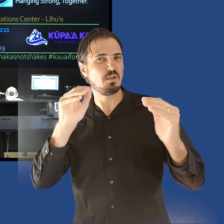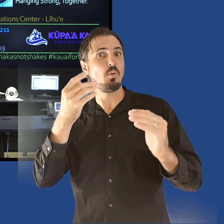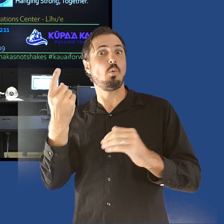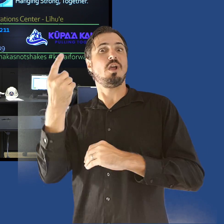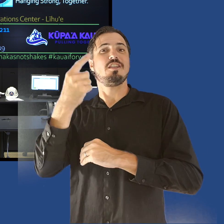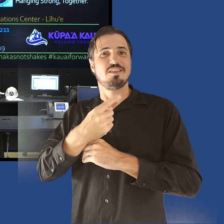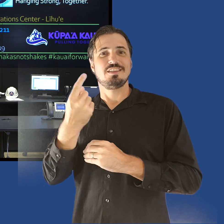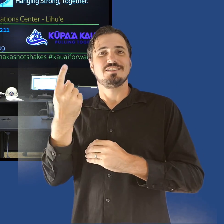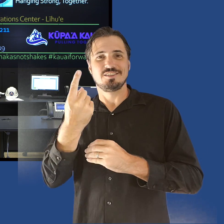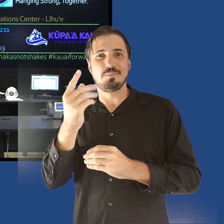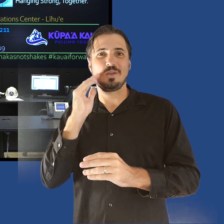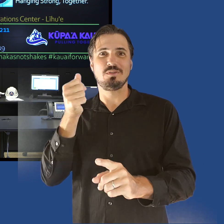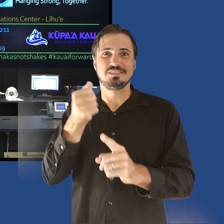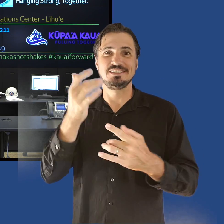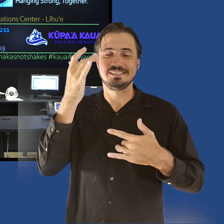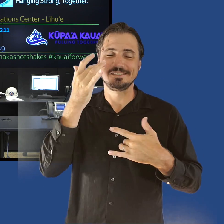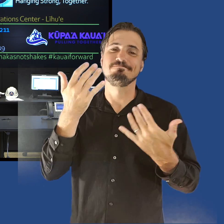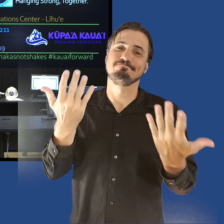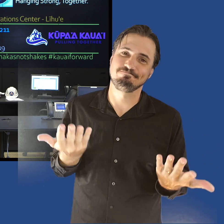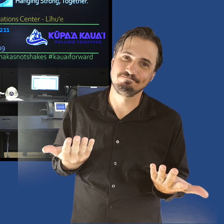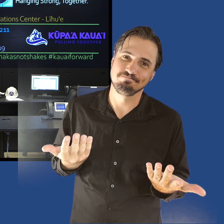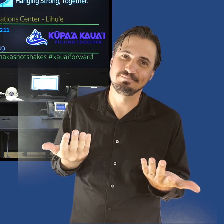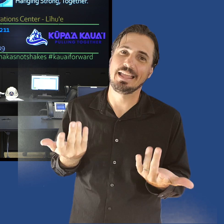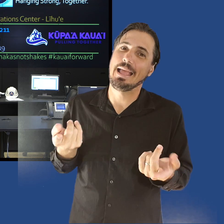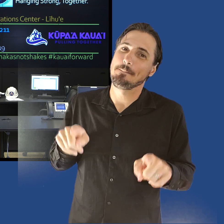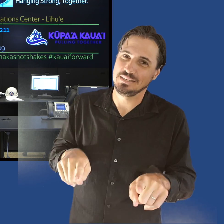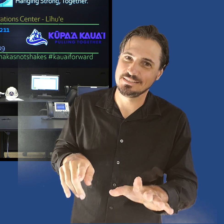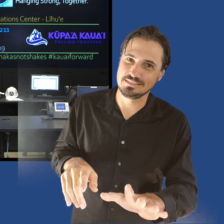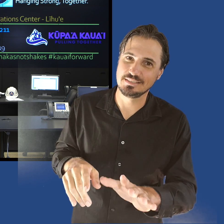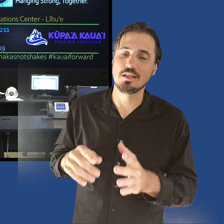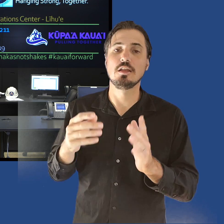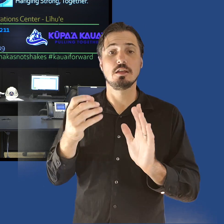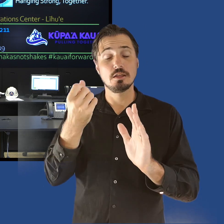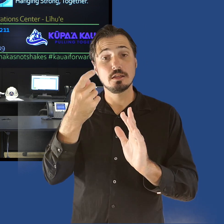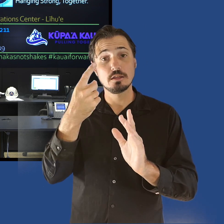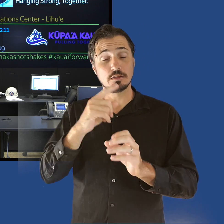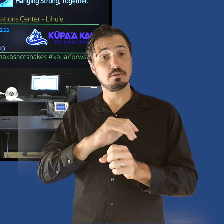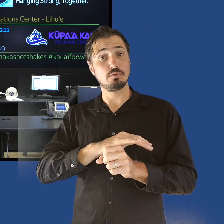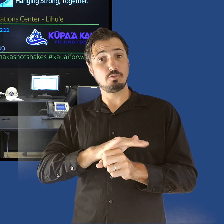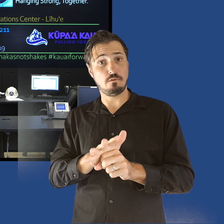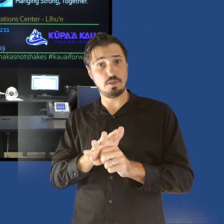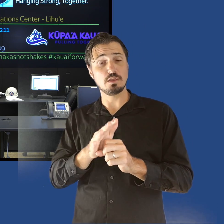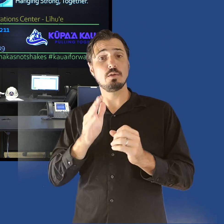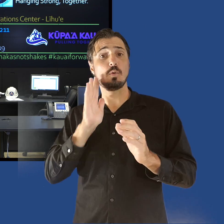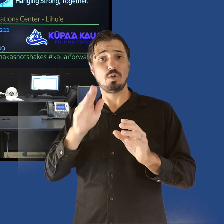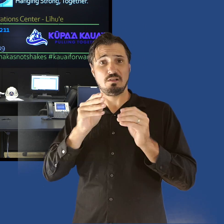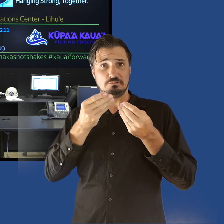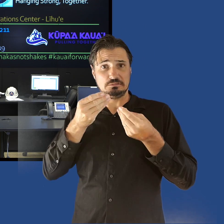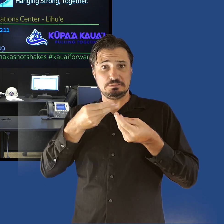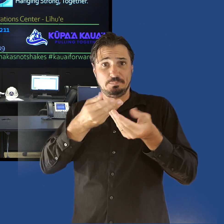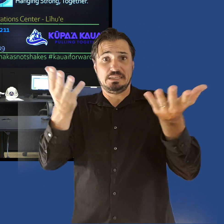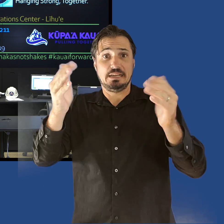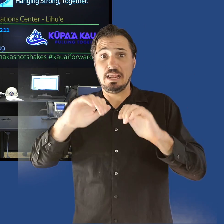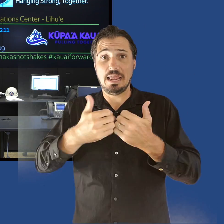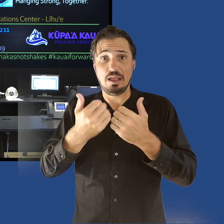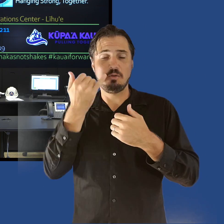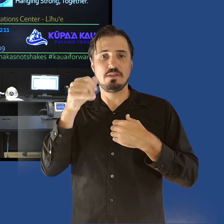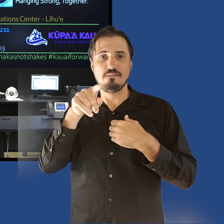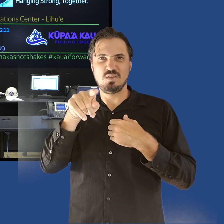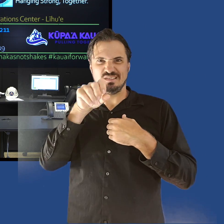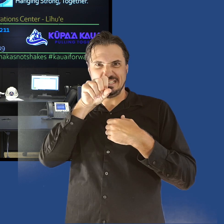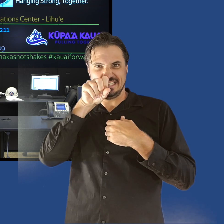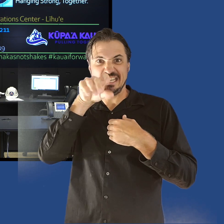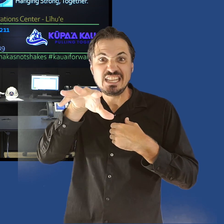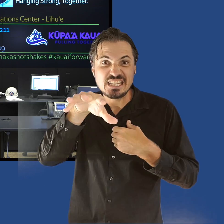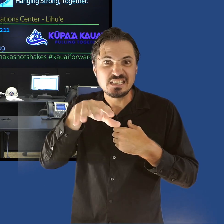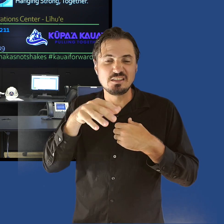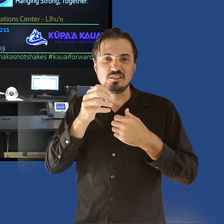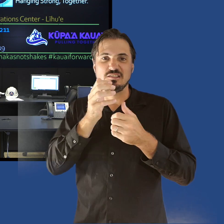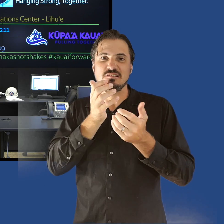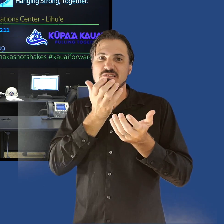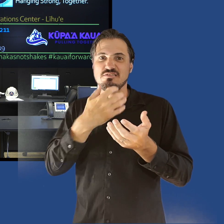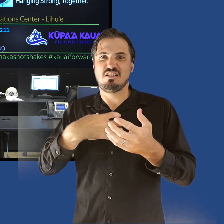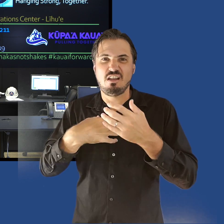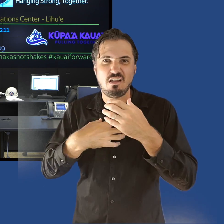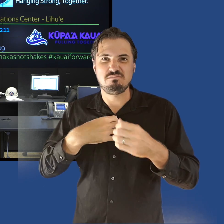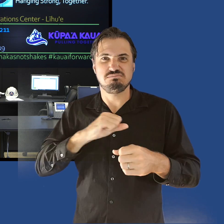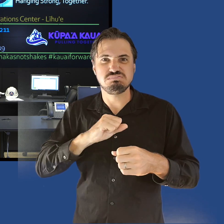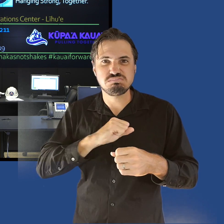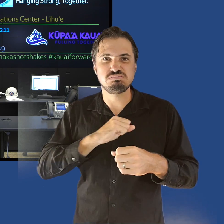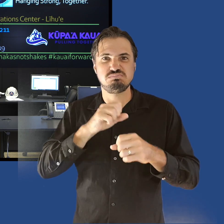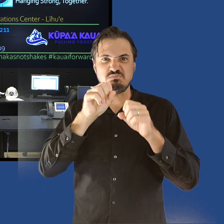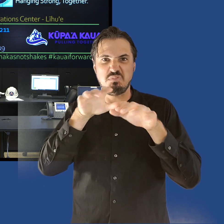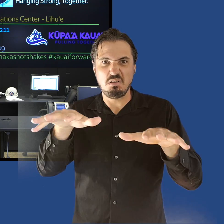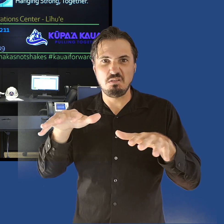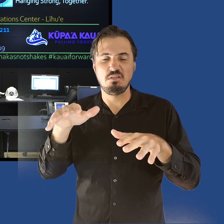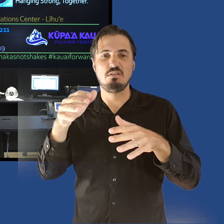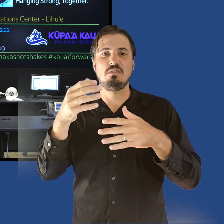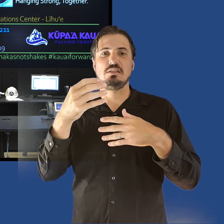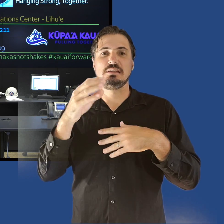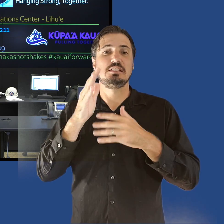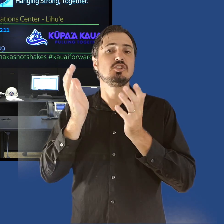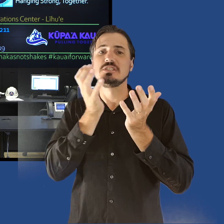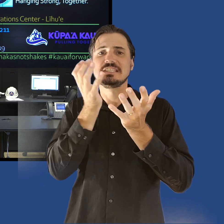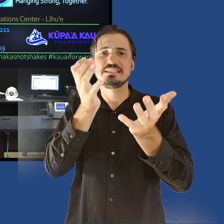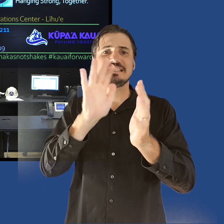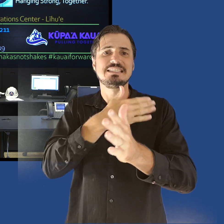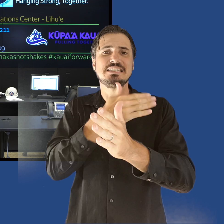The nature of any respiratory virus is that it is easily transmittable through respiratory droplets whenever one sneezes, coughs, sings, or even while having a conversation